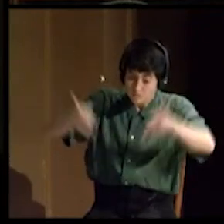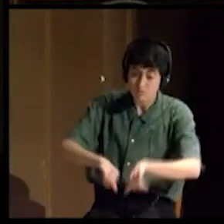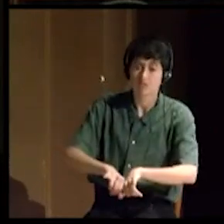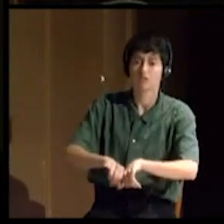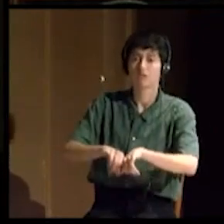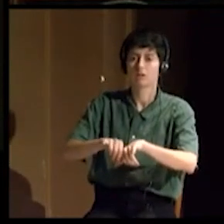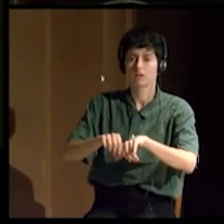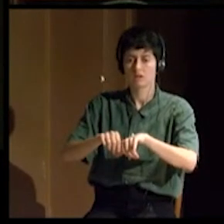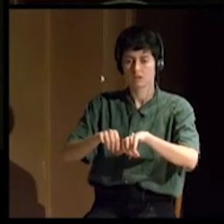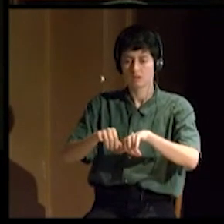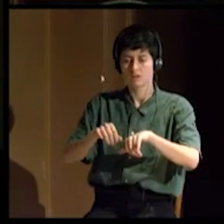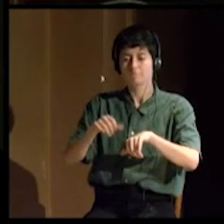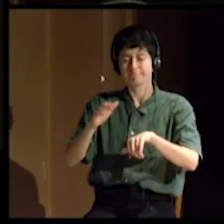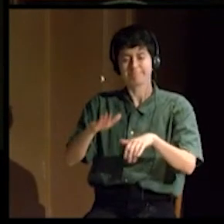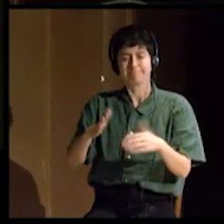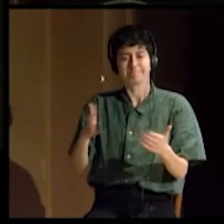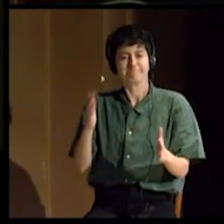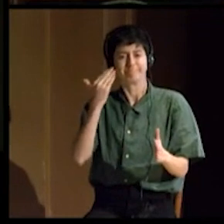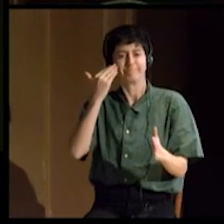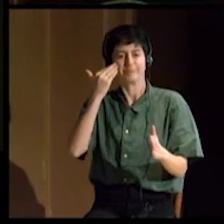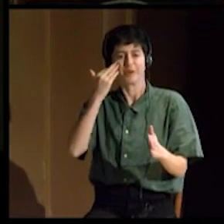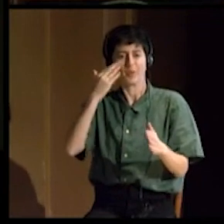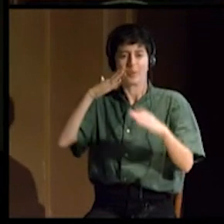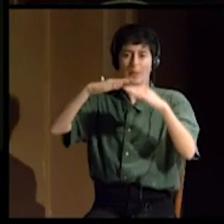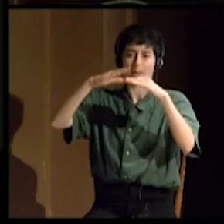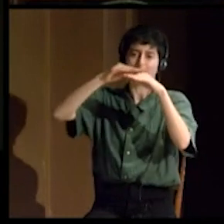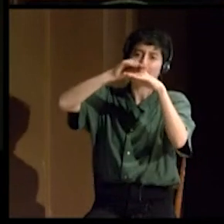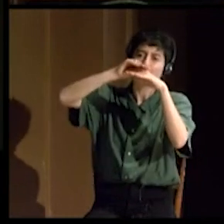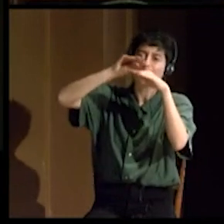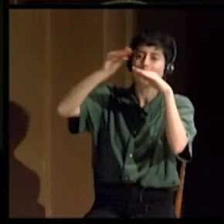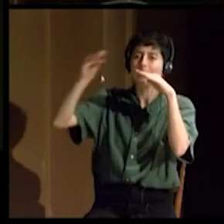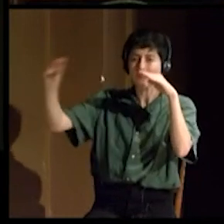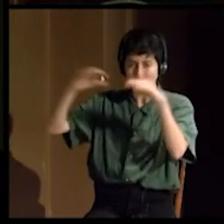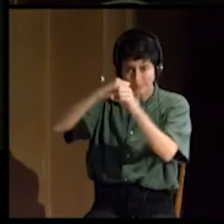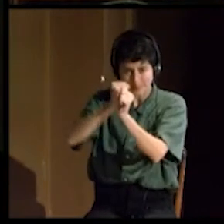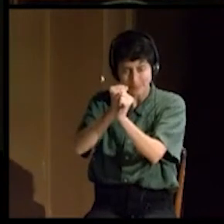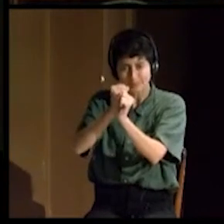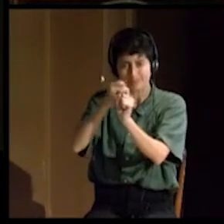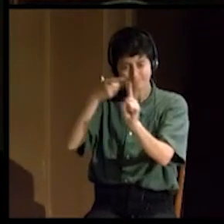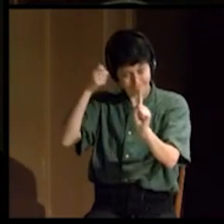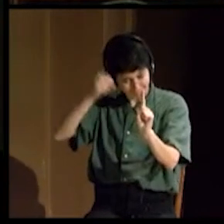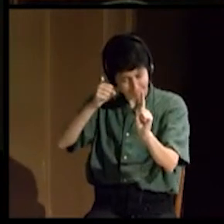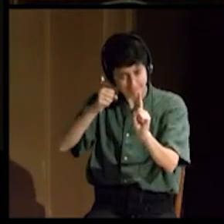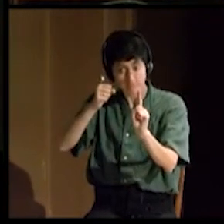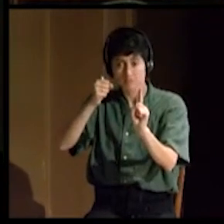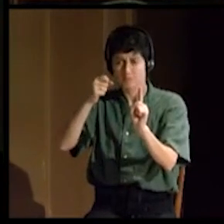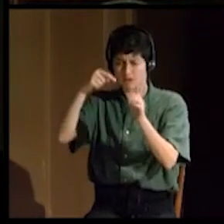to go to places where arcs are exhumed on earth. So this would be places like the Kohistan Arc